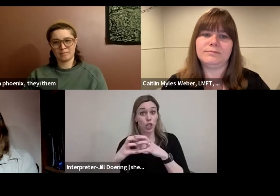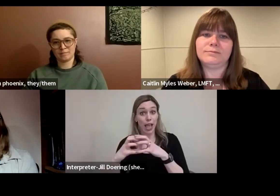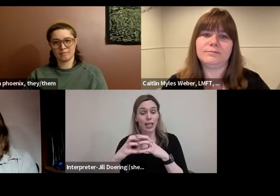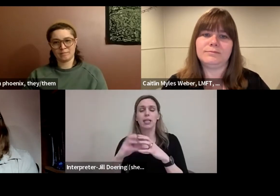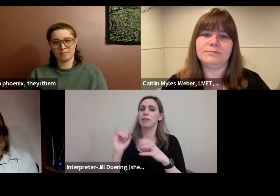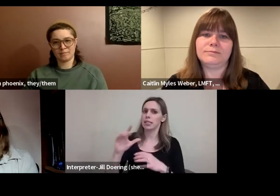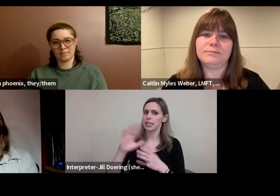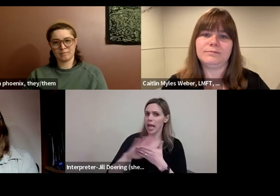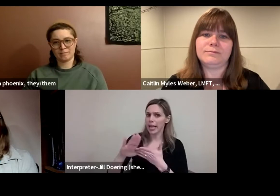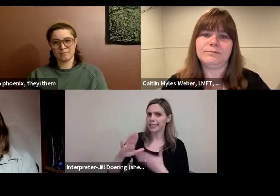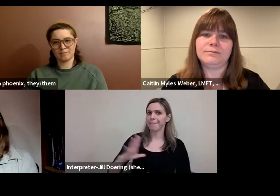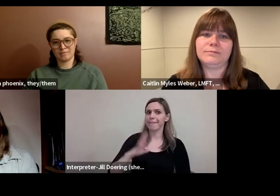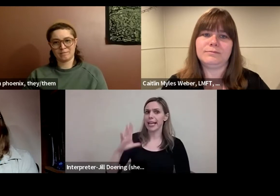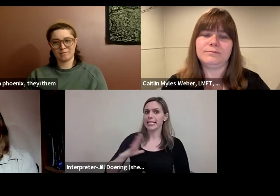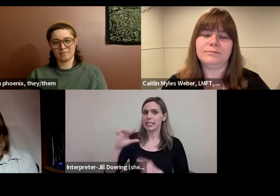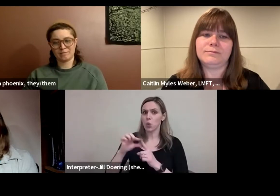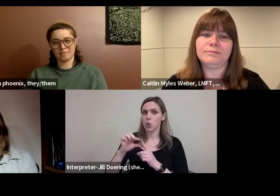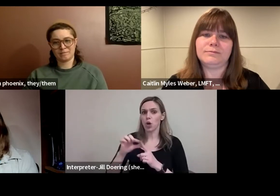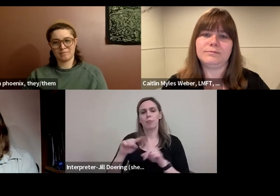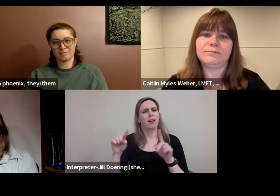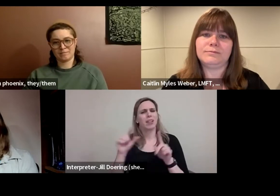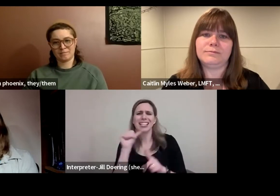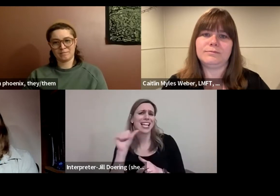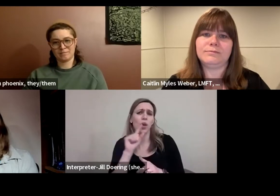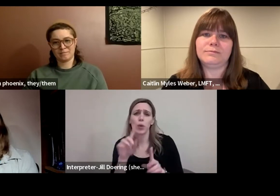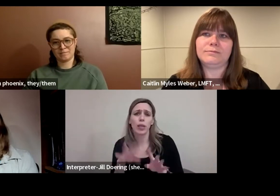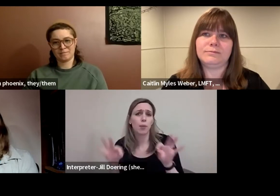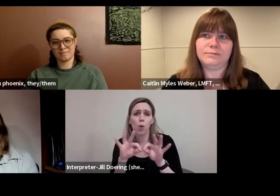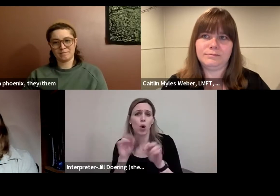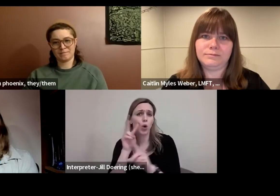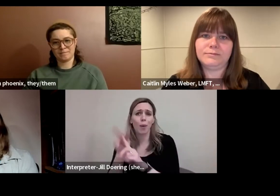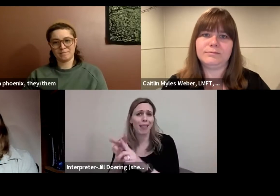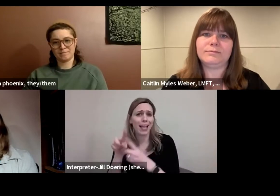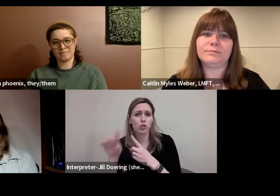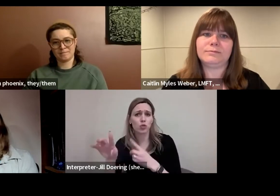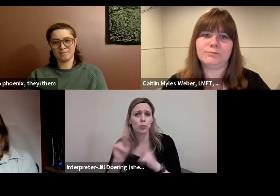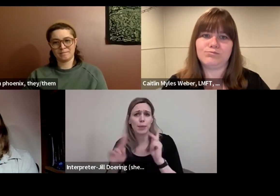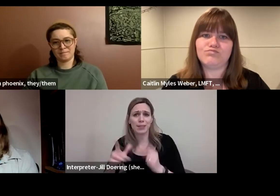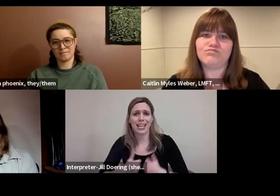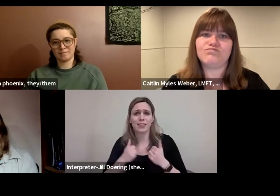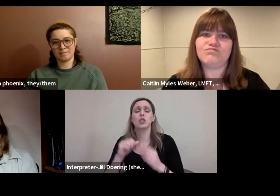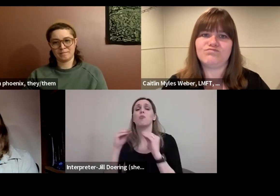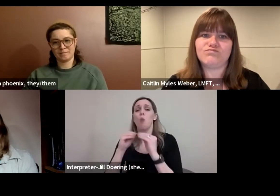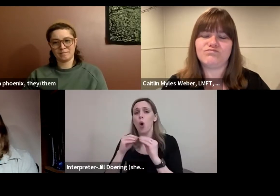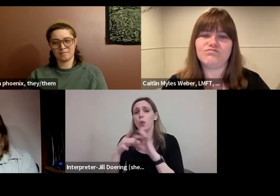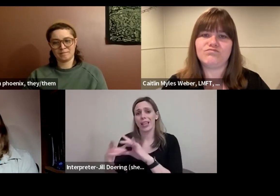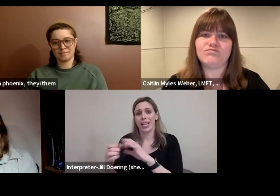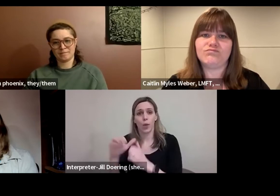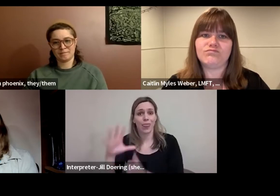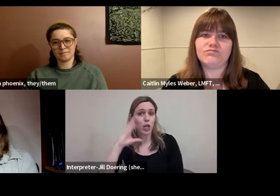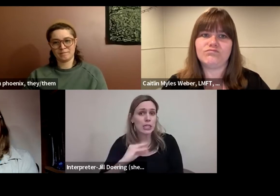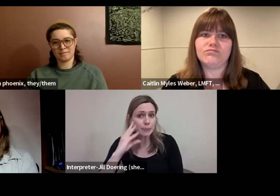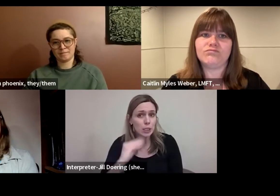but that's not really relevant for people's lives. Let's shift gears a little bit and you know, we've talked about trauma